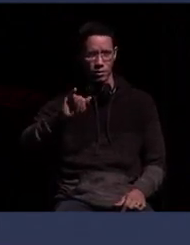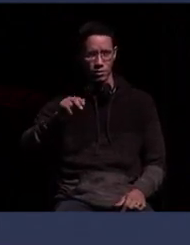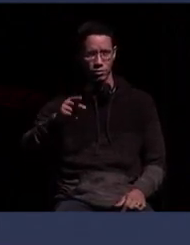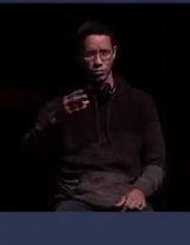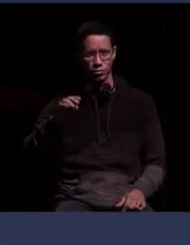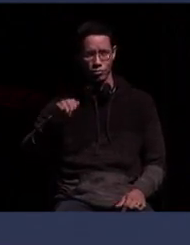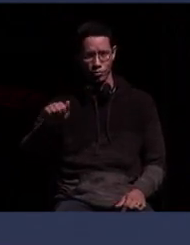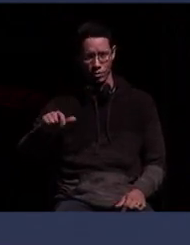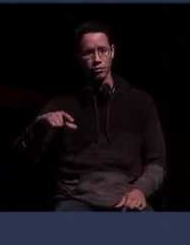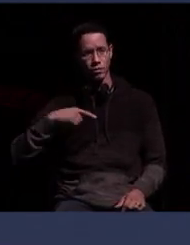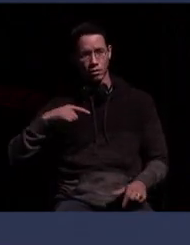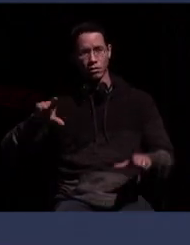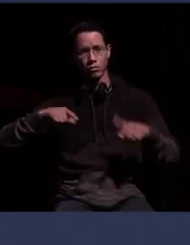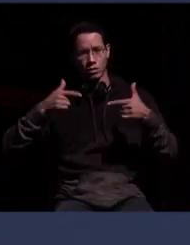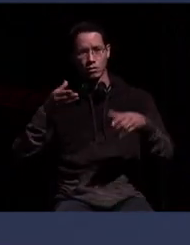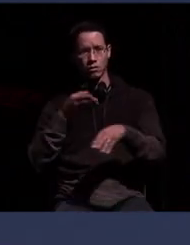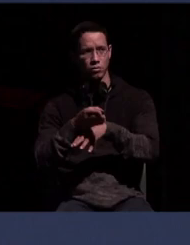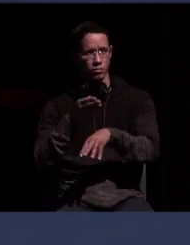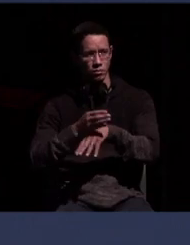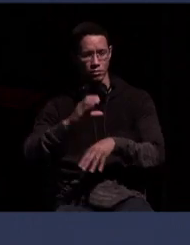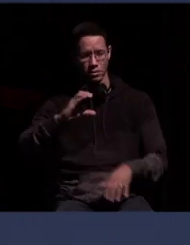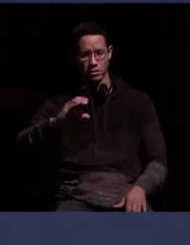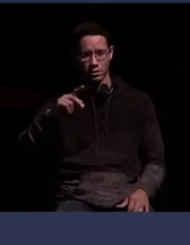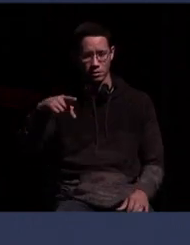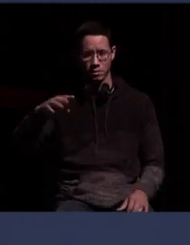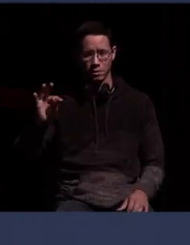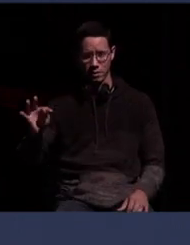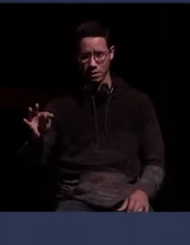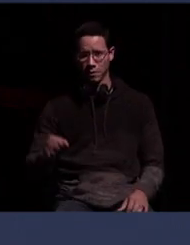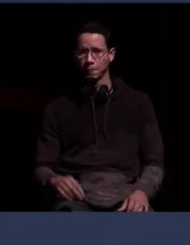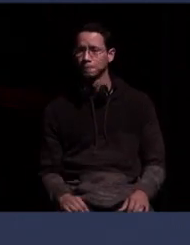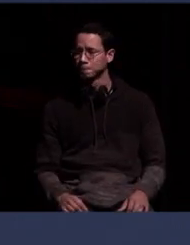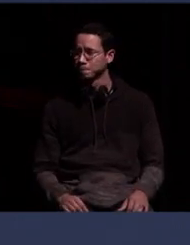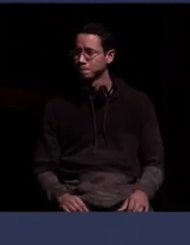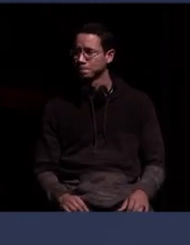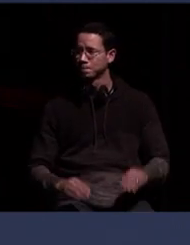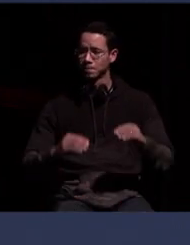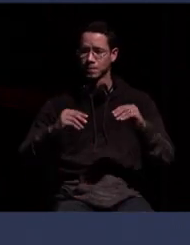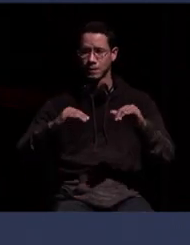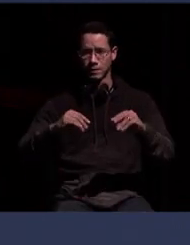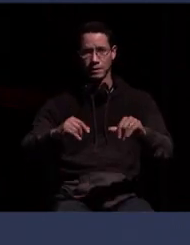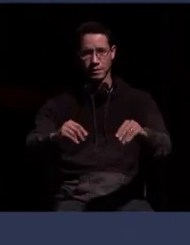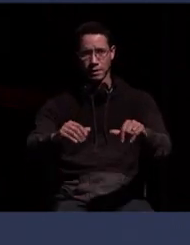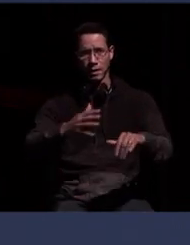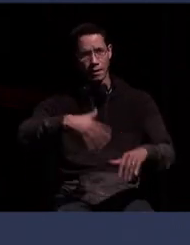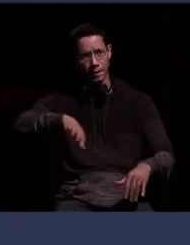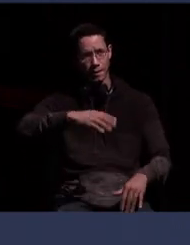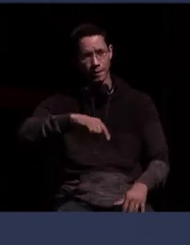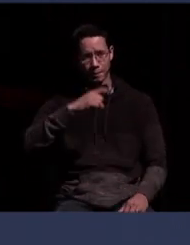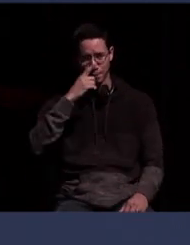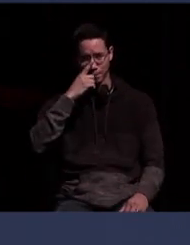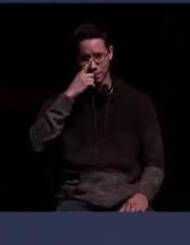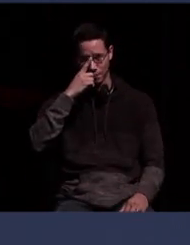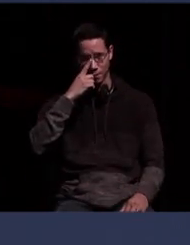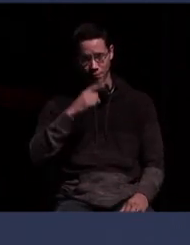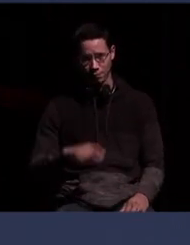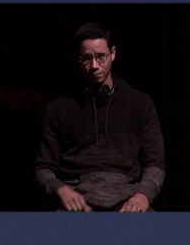the Land Pastoral Commission, the Pastoral of Migrants,